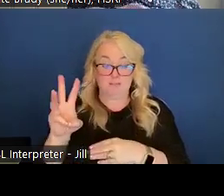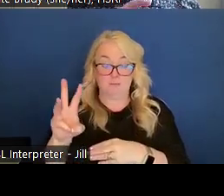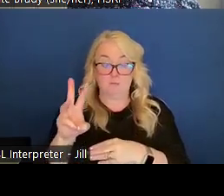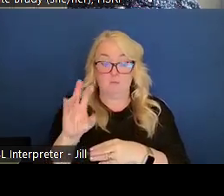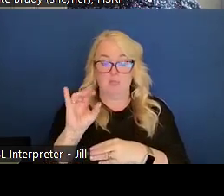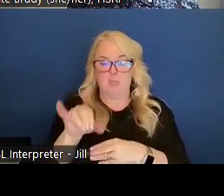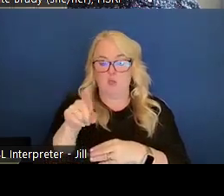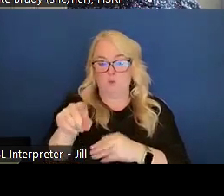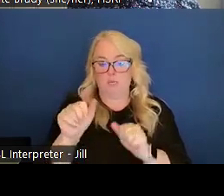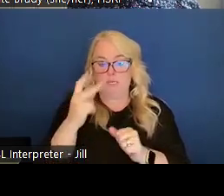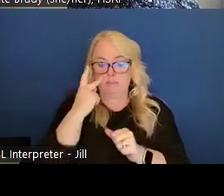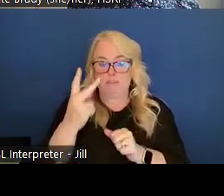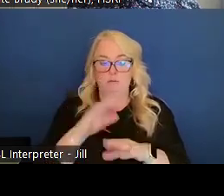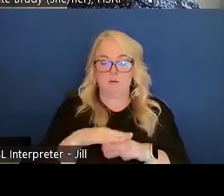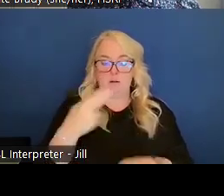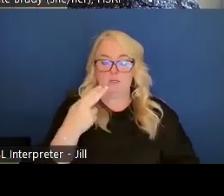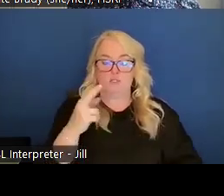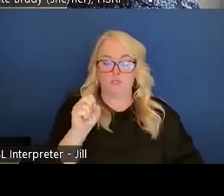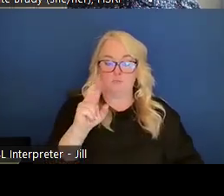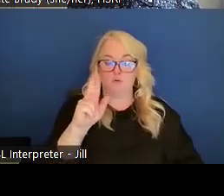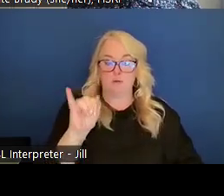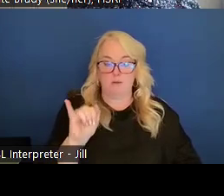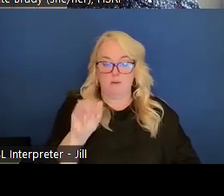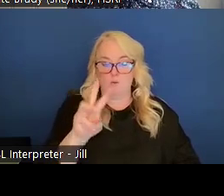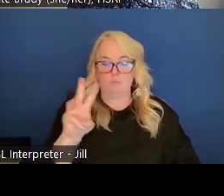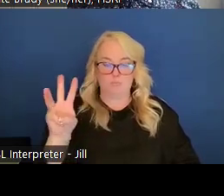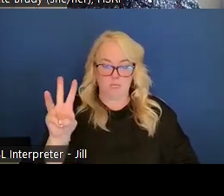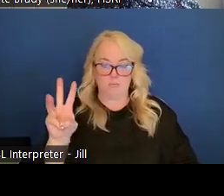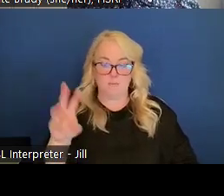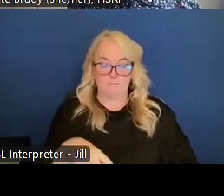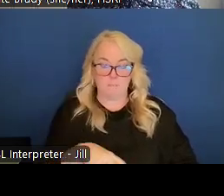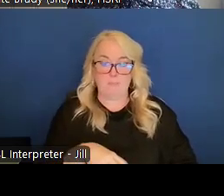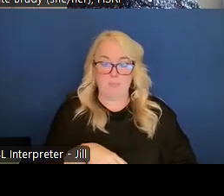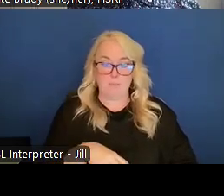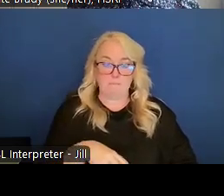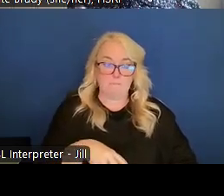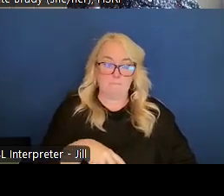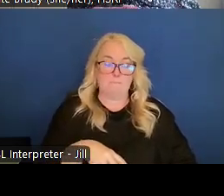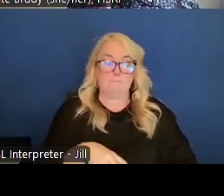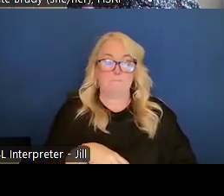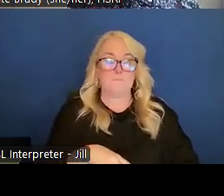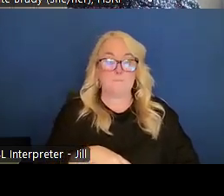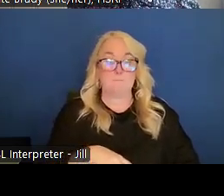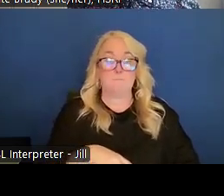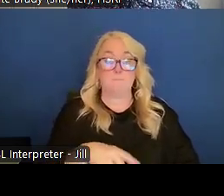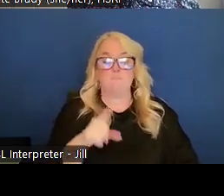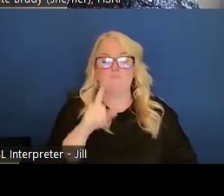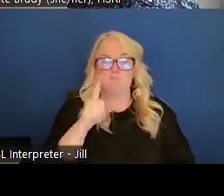can find on the HSRI website. So, a little bit about the